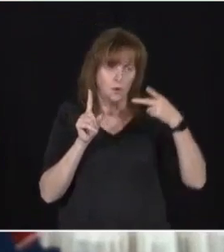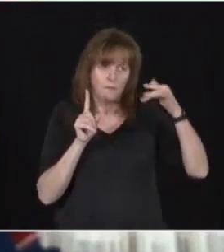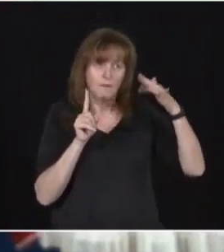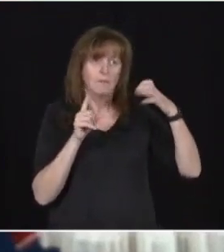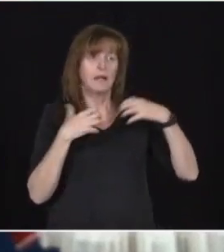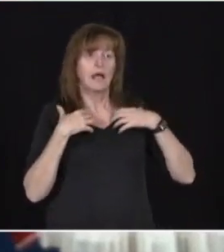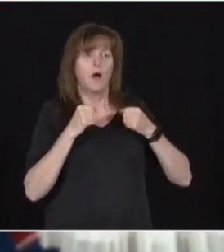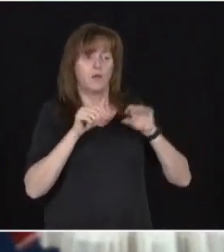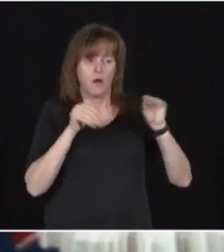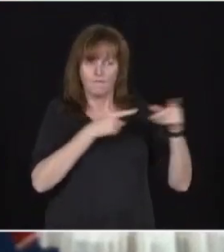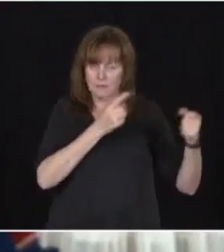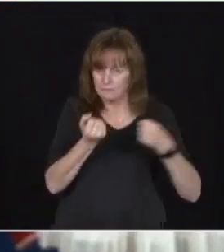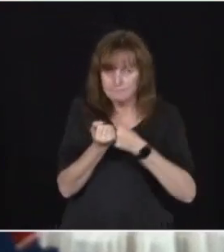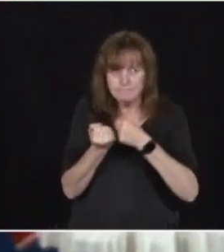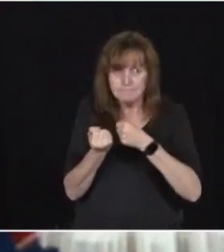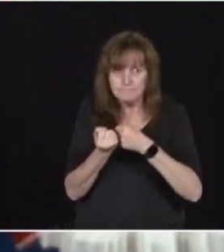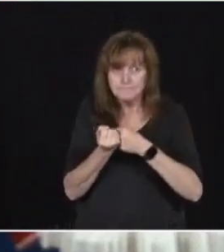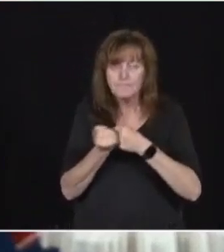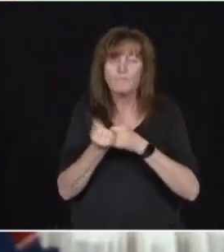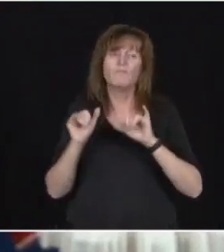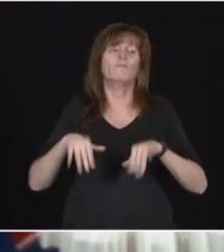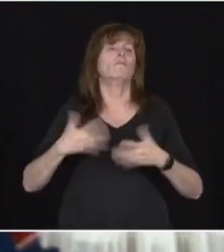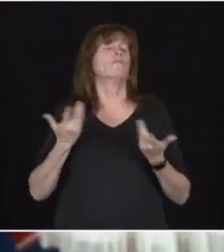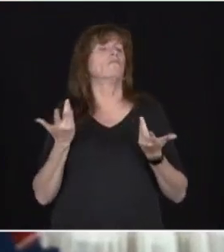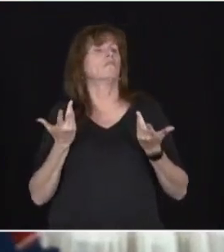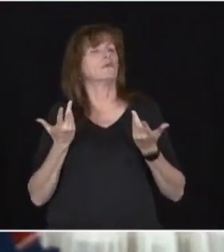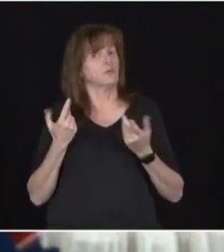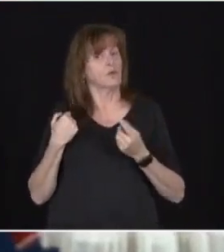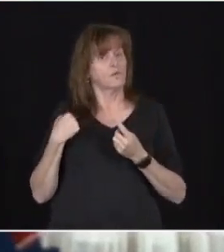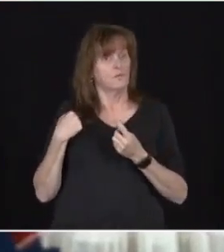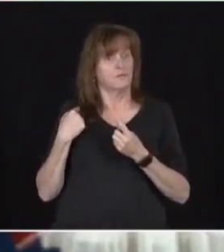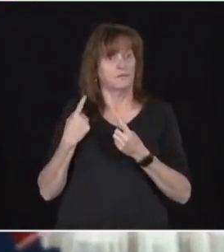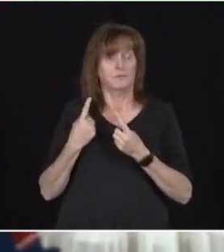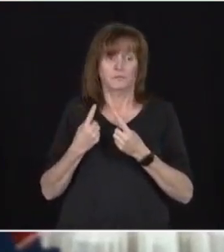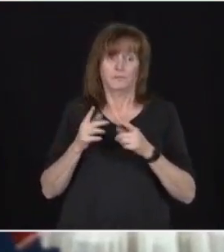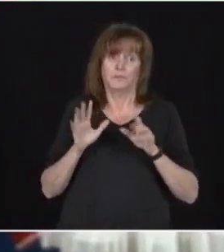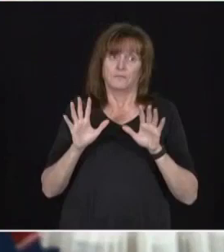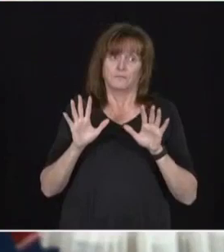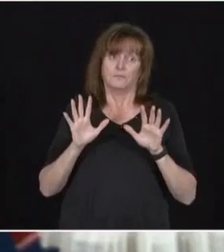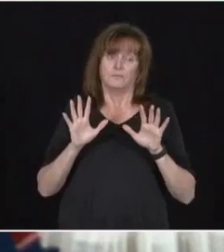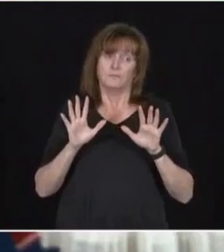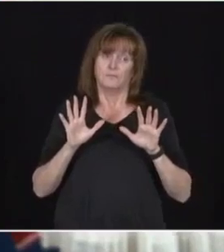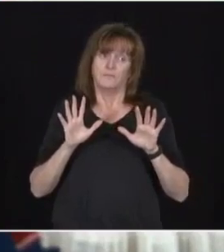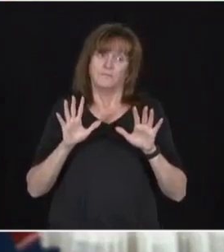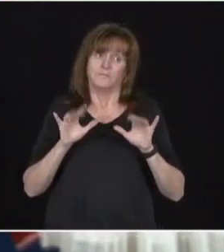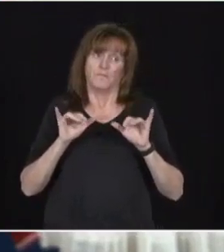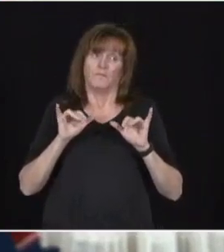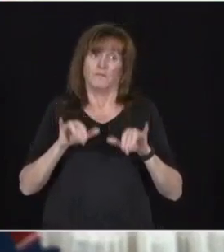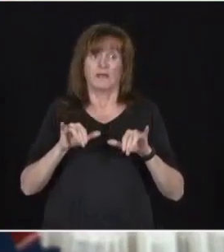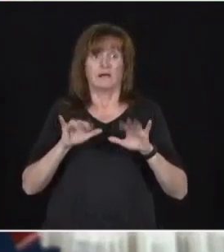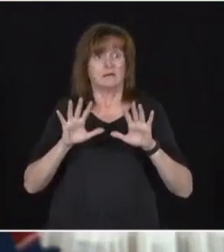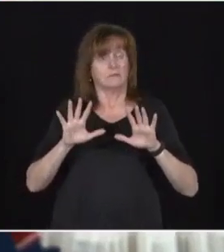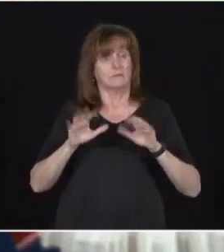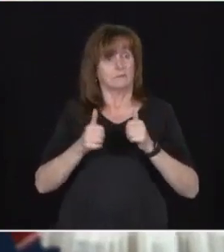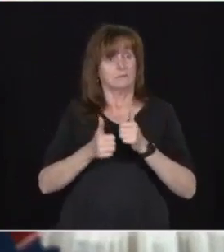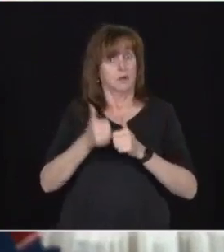That is what exists today and I can say, overall we are seeing an element of success in keeping the critical mass of these kids safe.